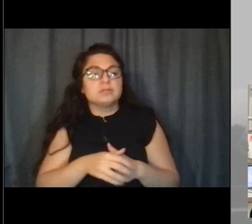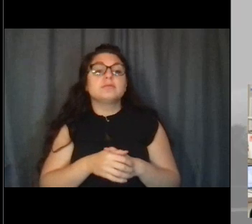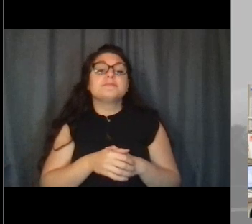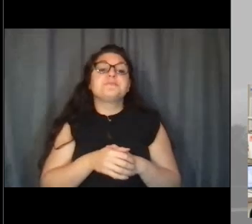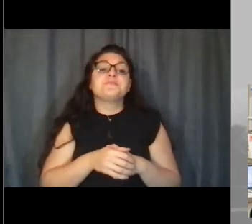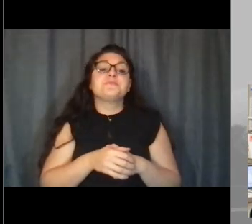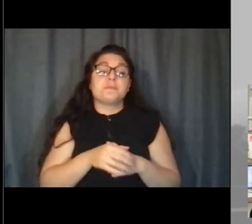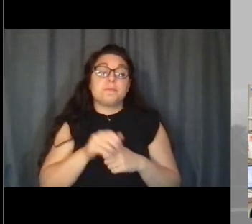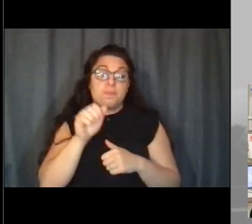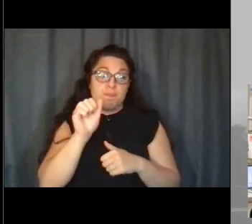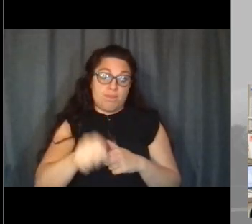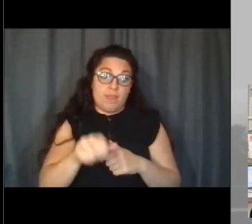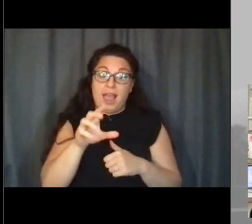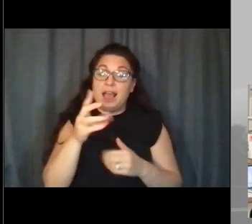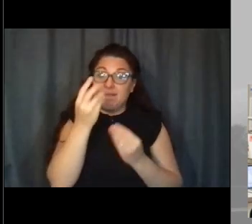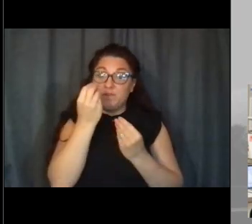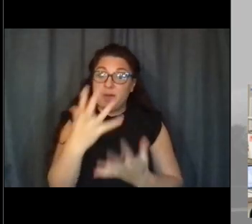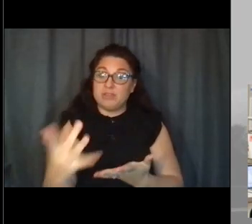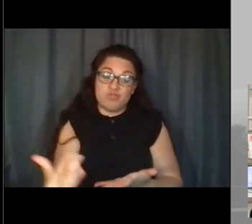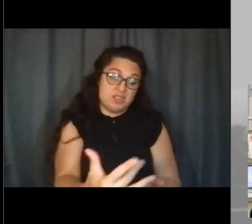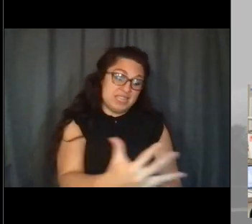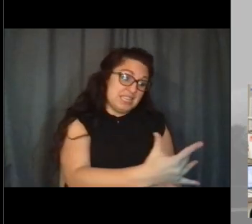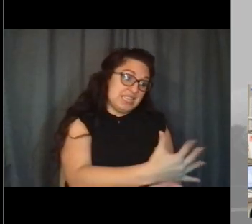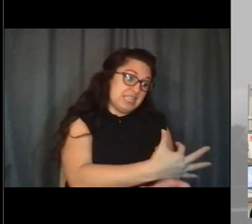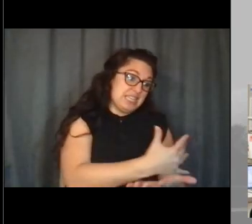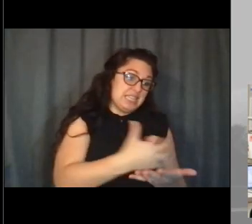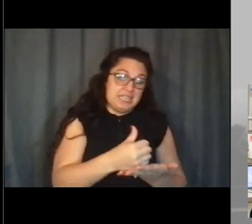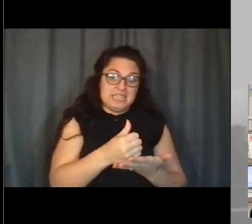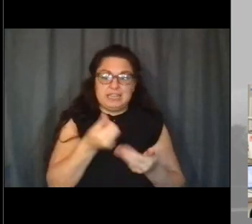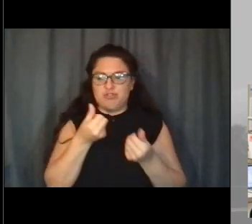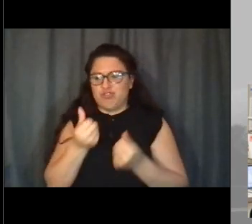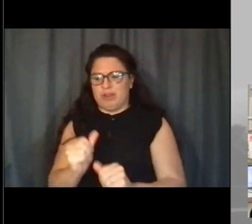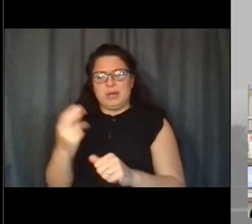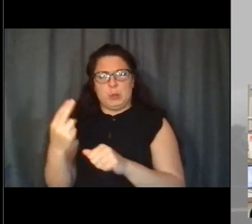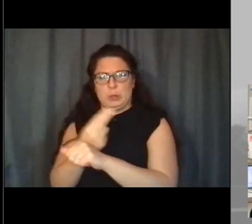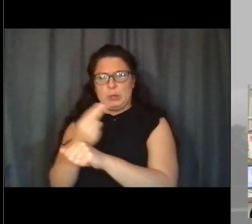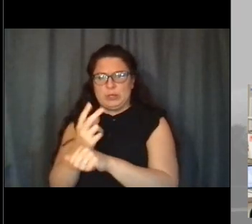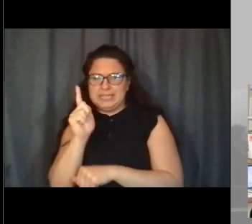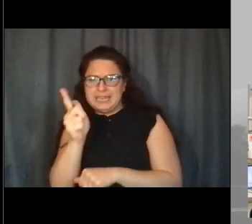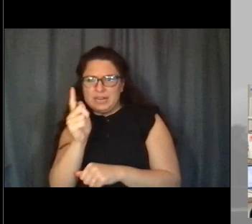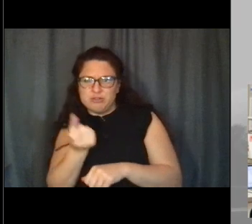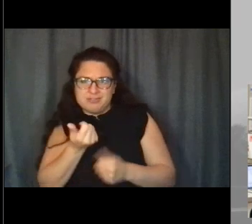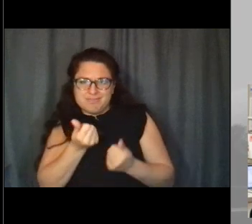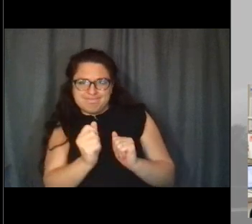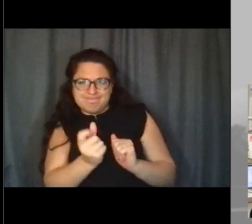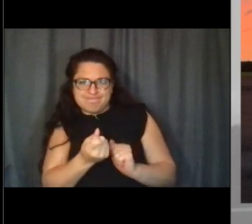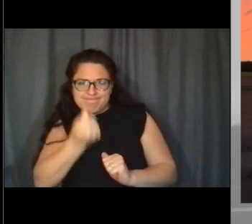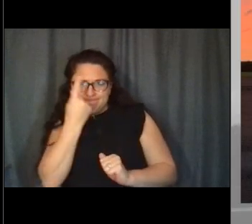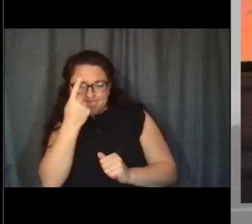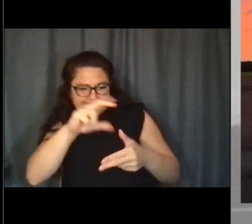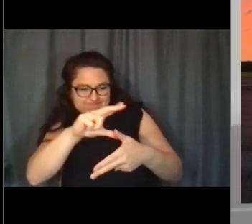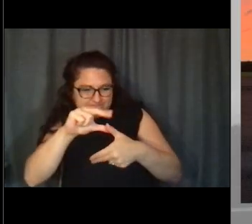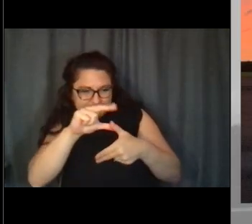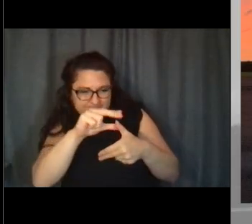from a variety of sources and locations so that we can really understand kind of what's going on and what's feeding these types of systems.